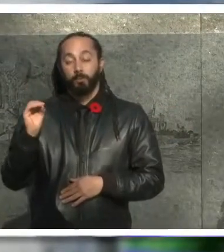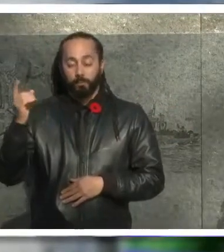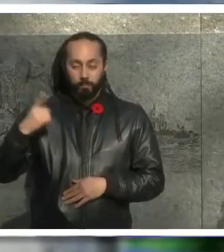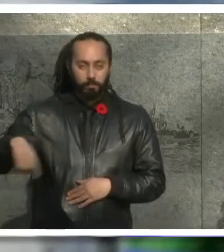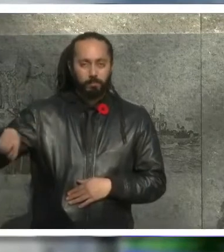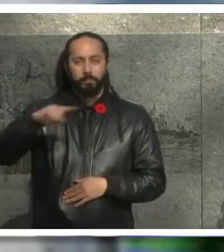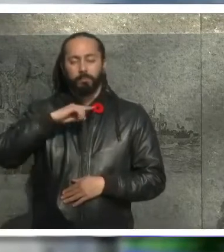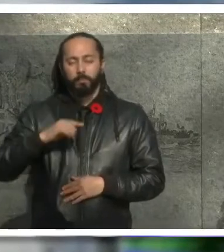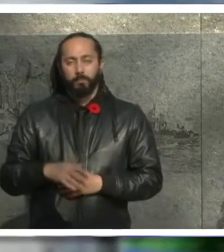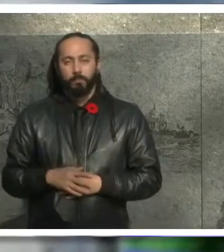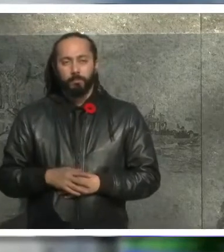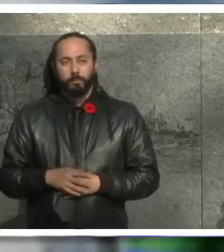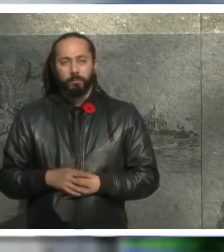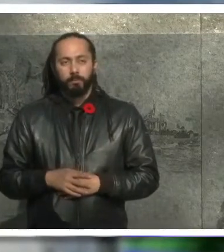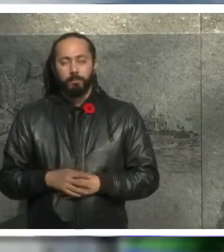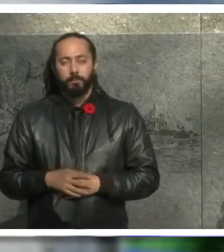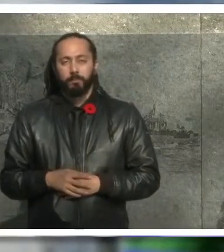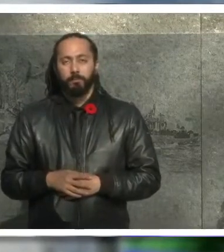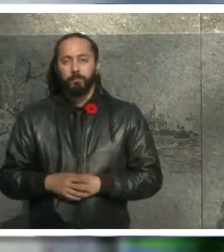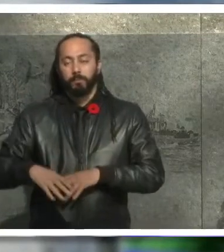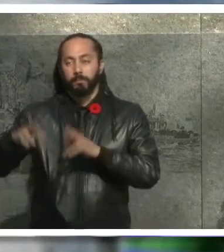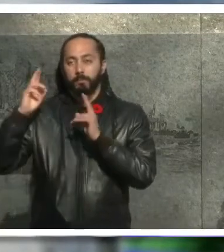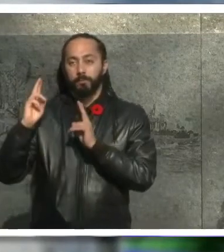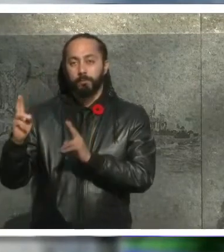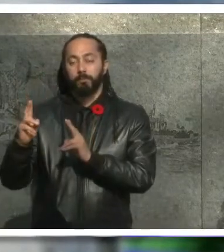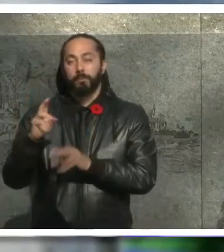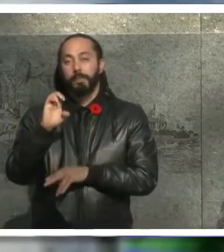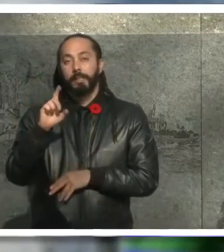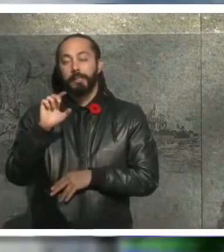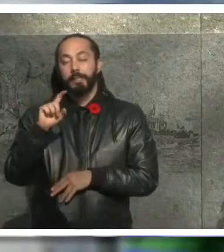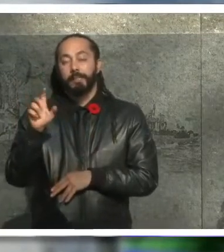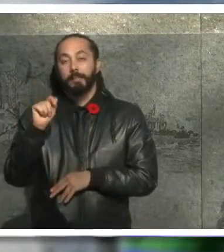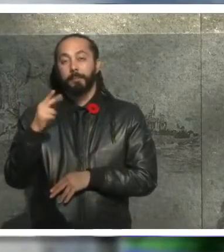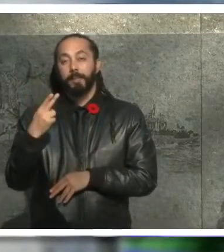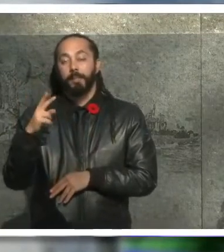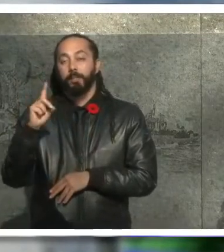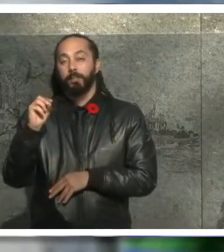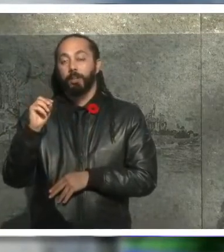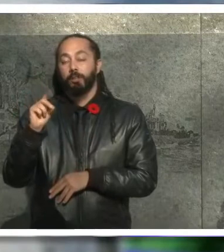the Honourable Elizabeth Dodds well,